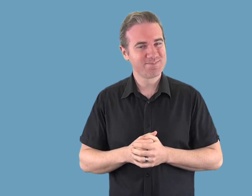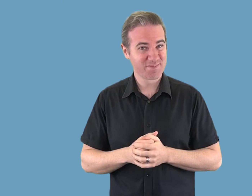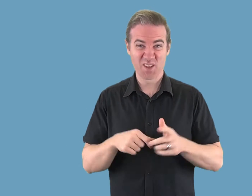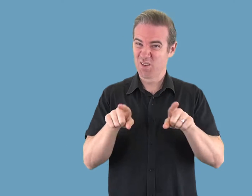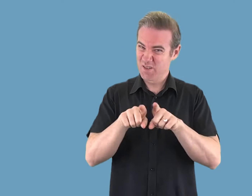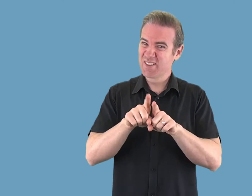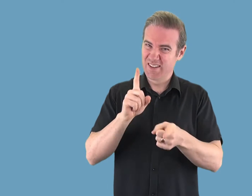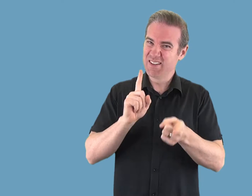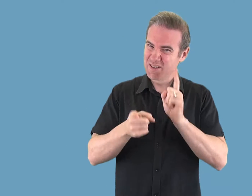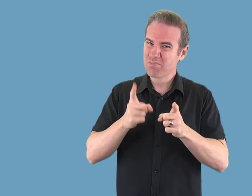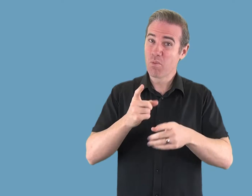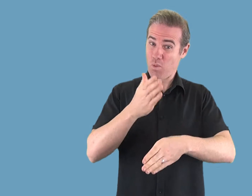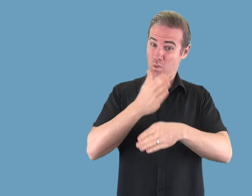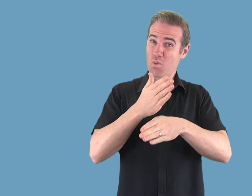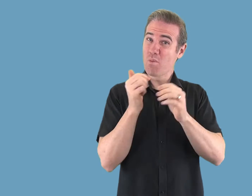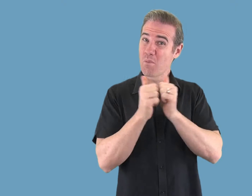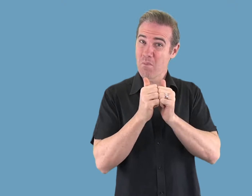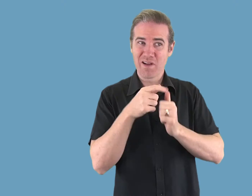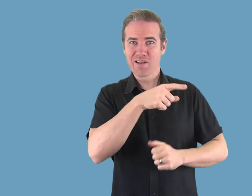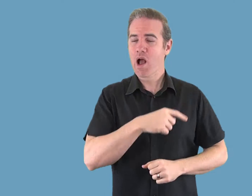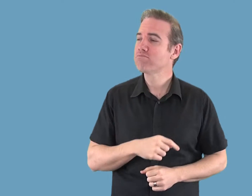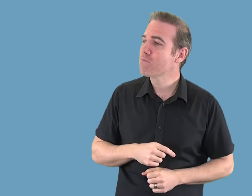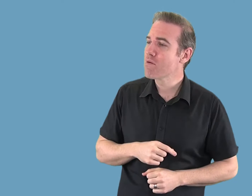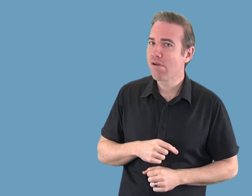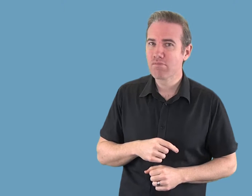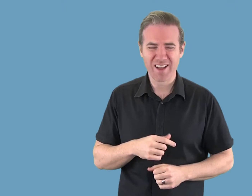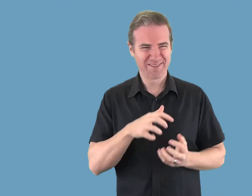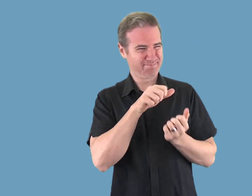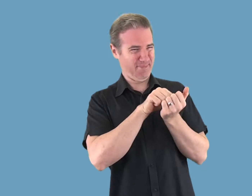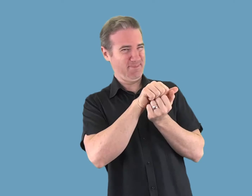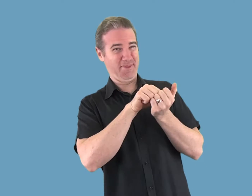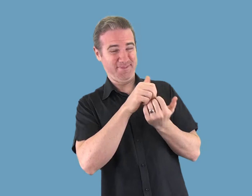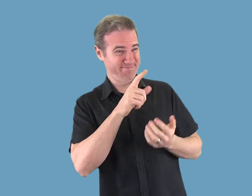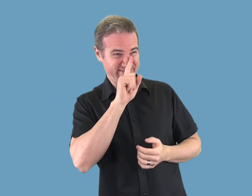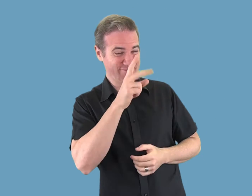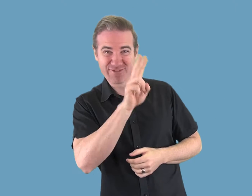workplace, along with staff mumbling, poor lighting